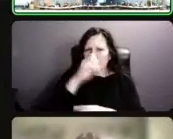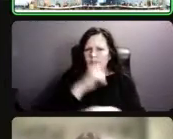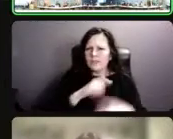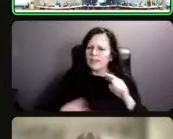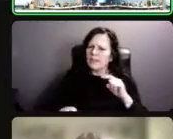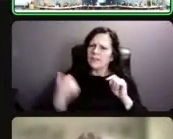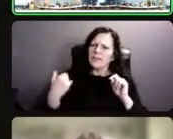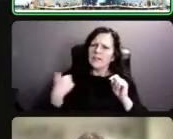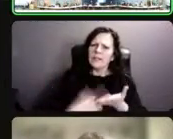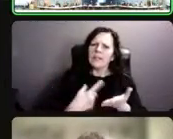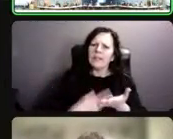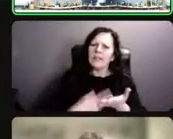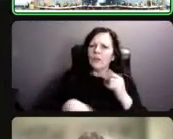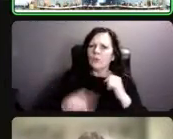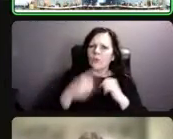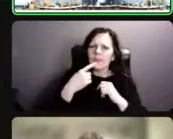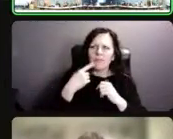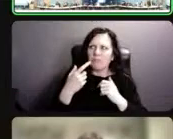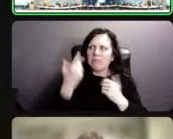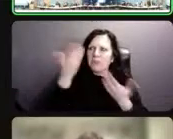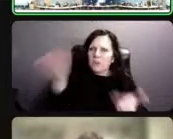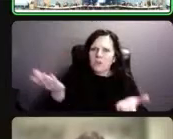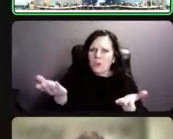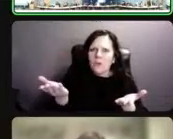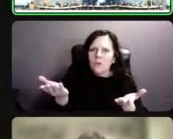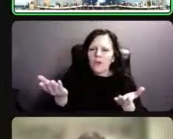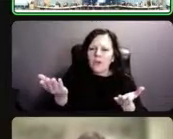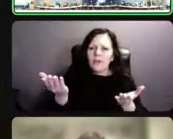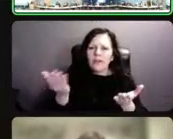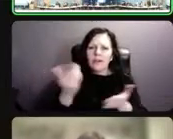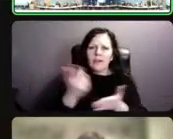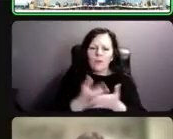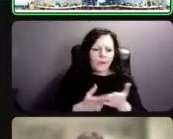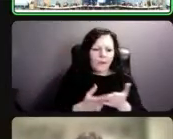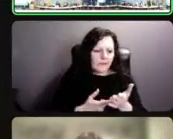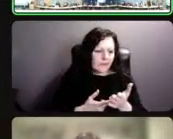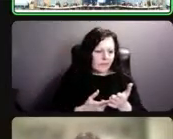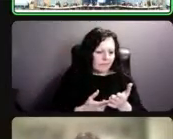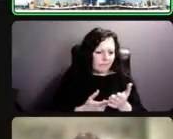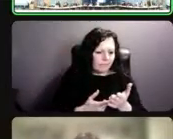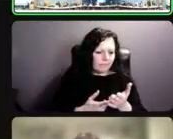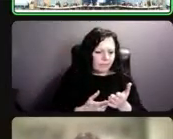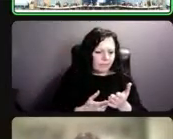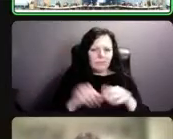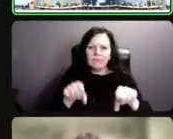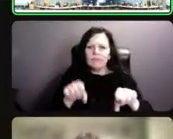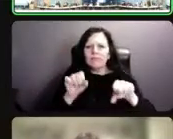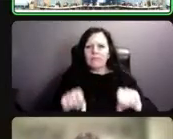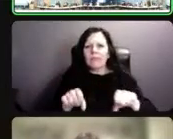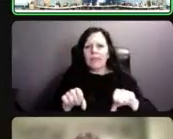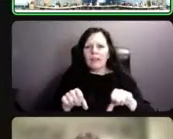IT IS THERE WHEN YOU SAY IT'S BASED ON SOLID ASSUMPTIONS BUT